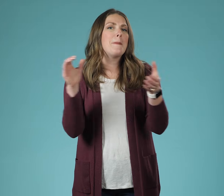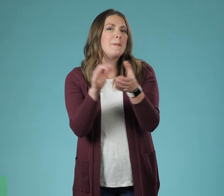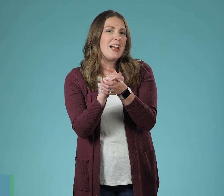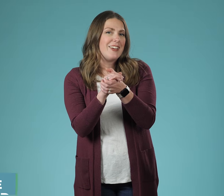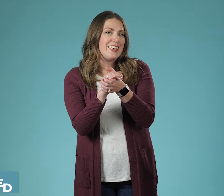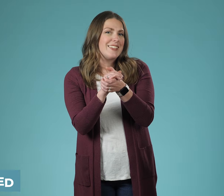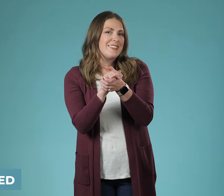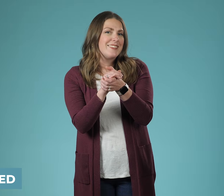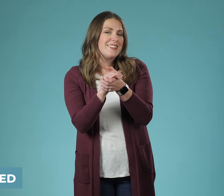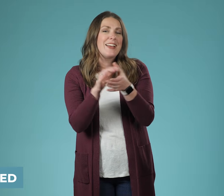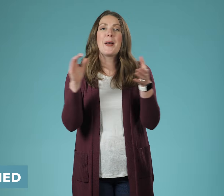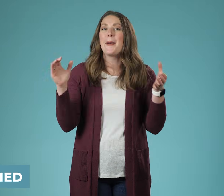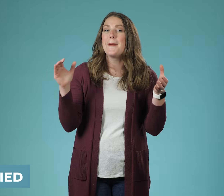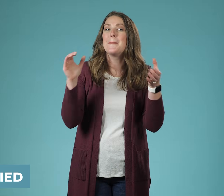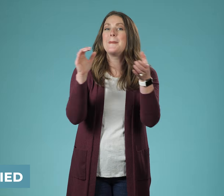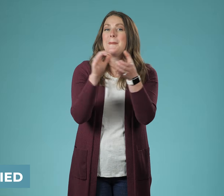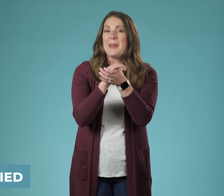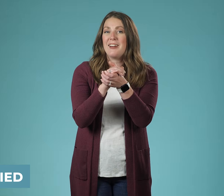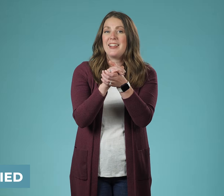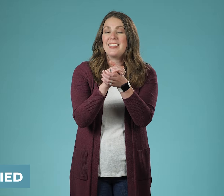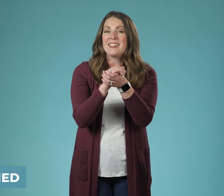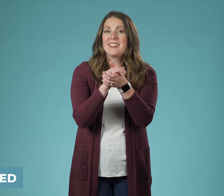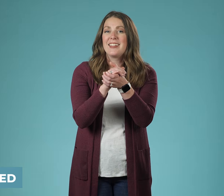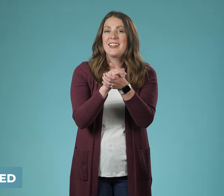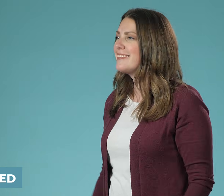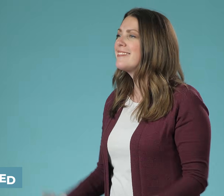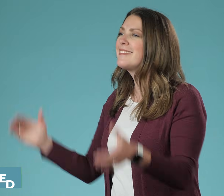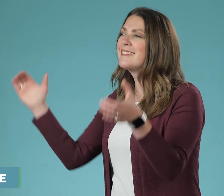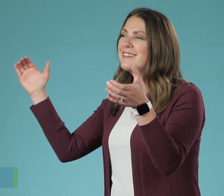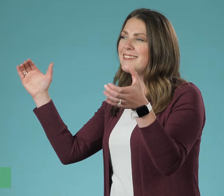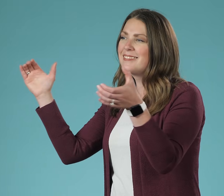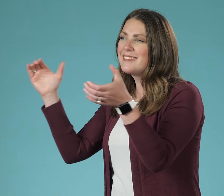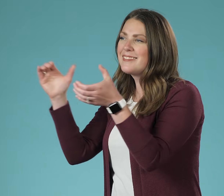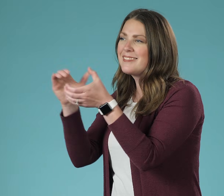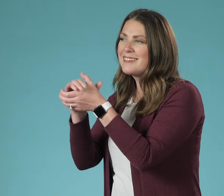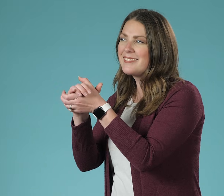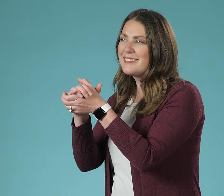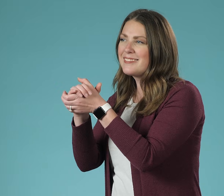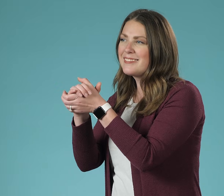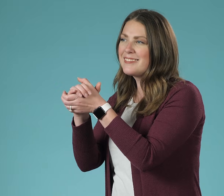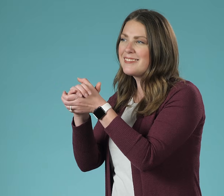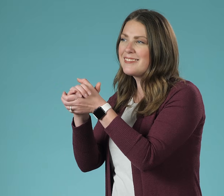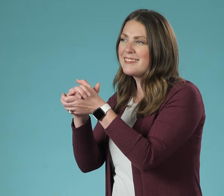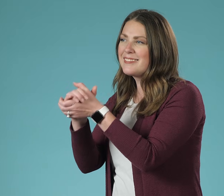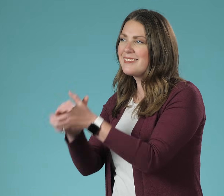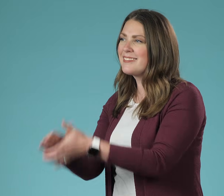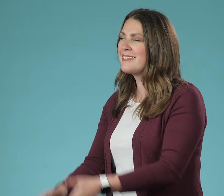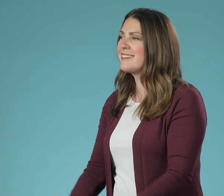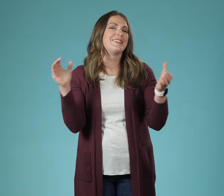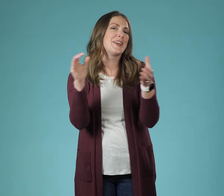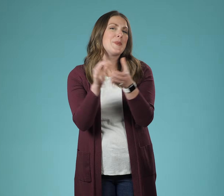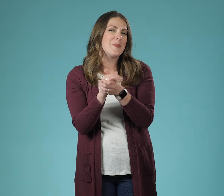Married. You're holding hands when you're married.